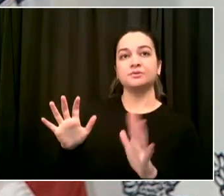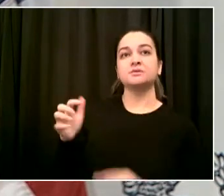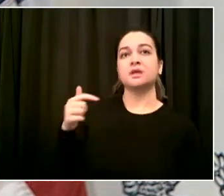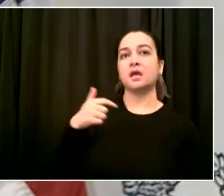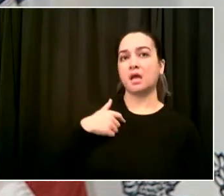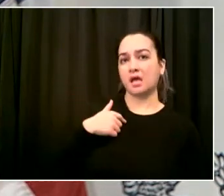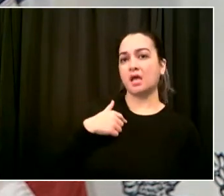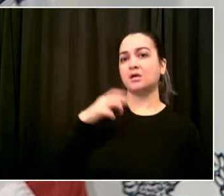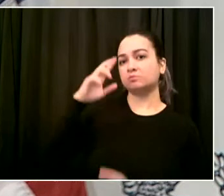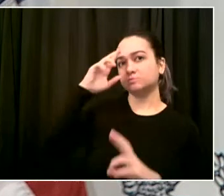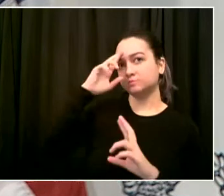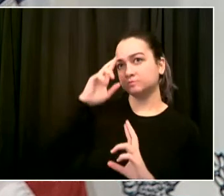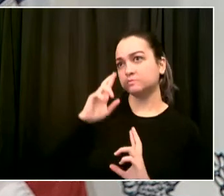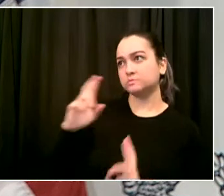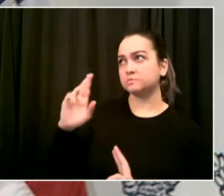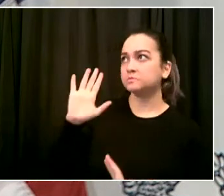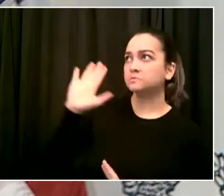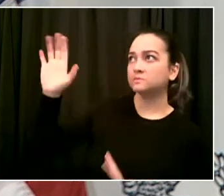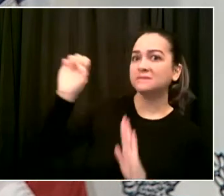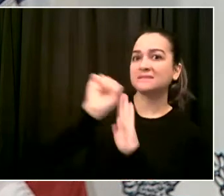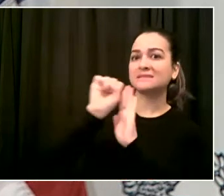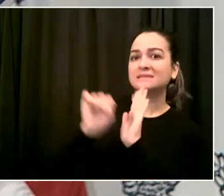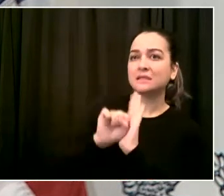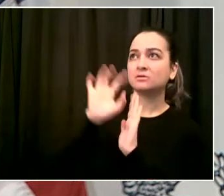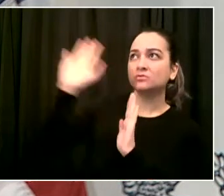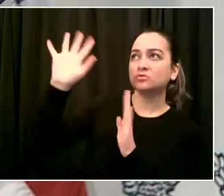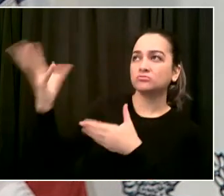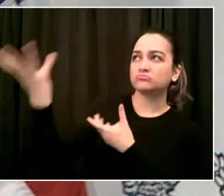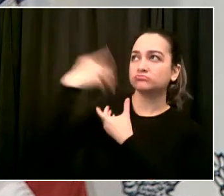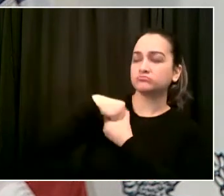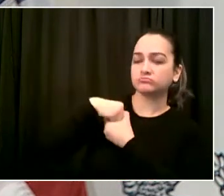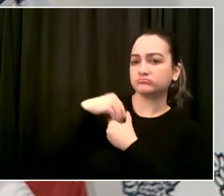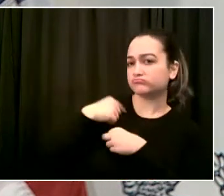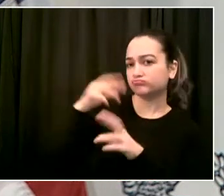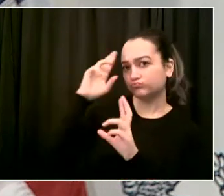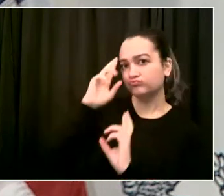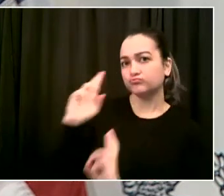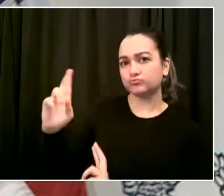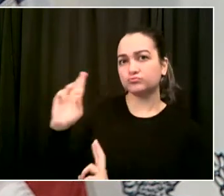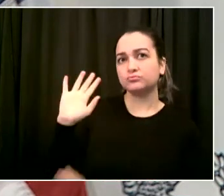RESPECT THE STATES ROLE, THEY HAVE TO MAKE DECISIONS, THERE'S'SC LELELYAR